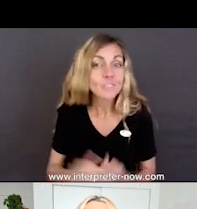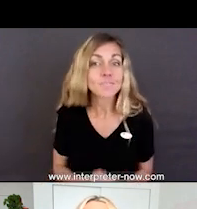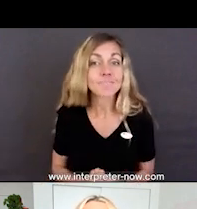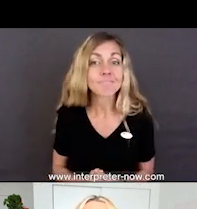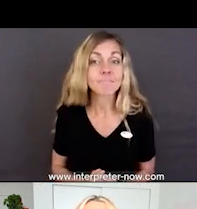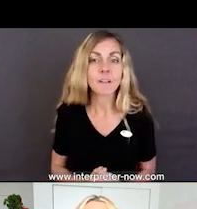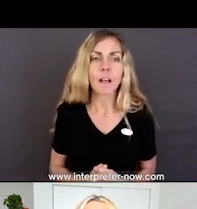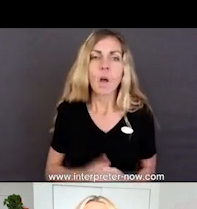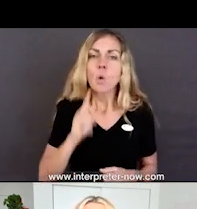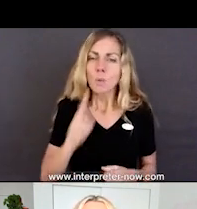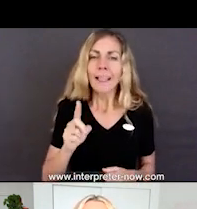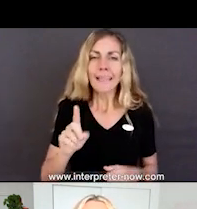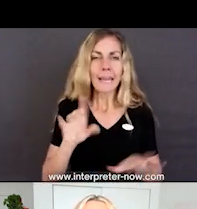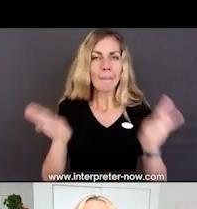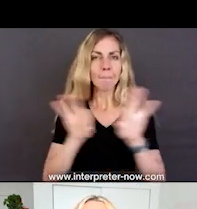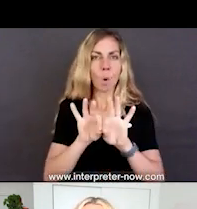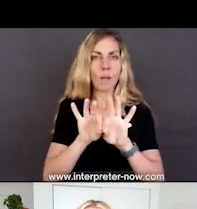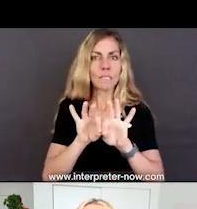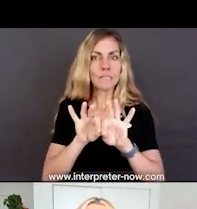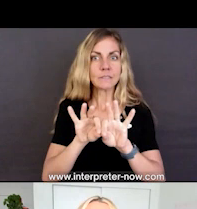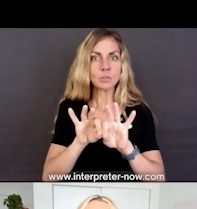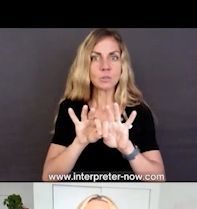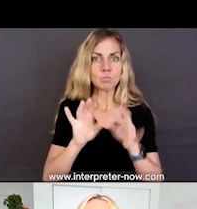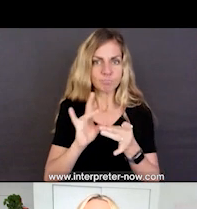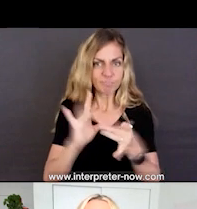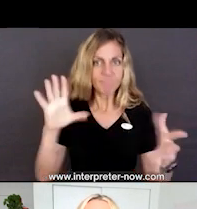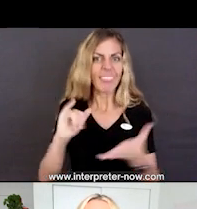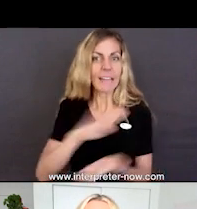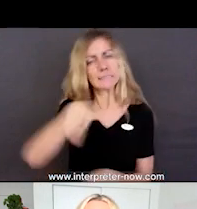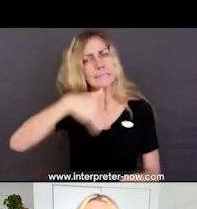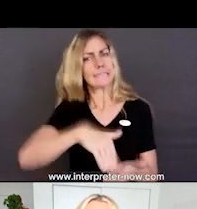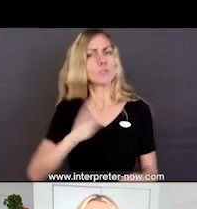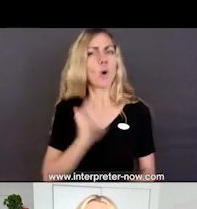So it's really important to de-center our experience even.